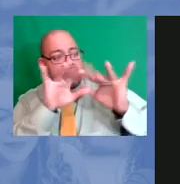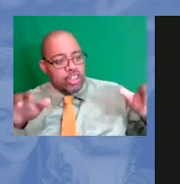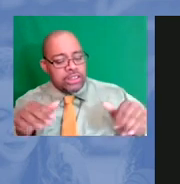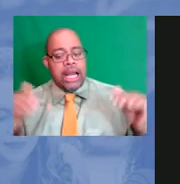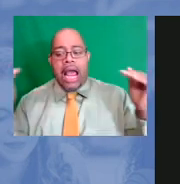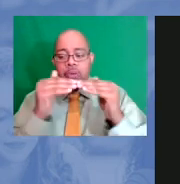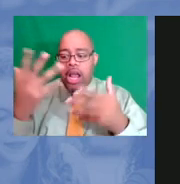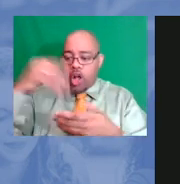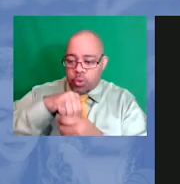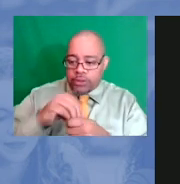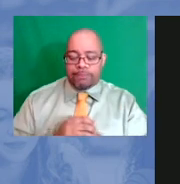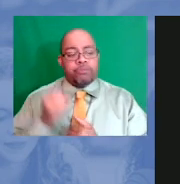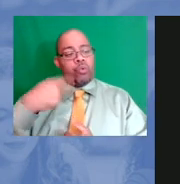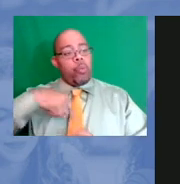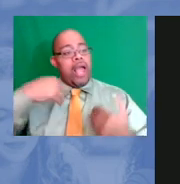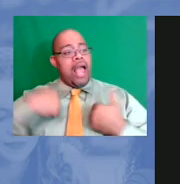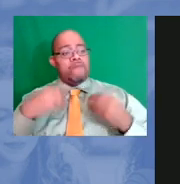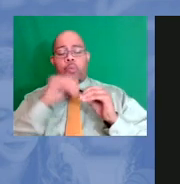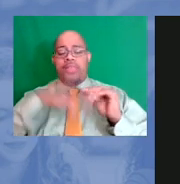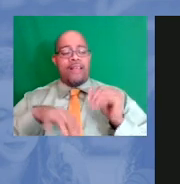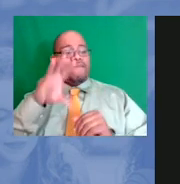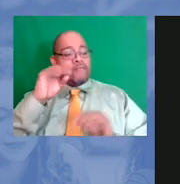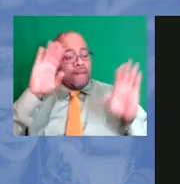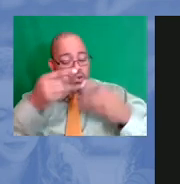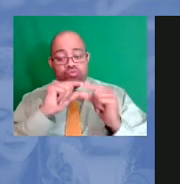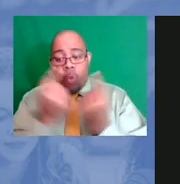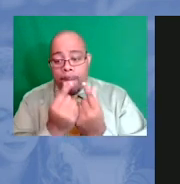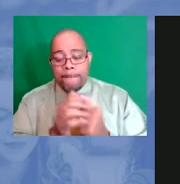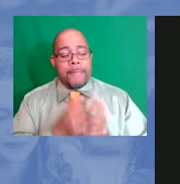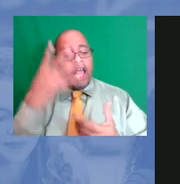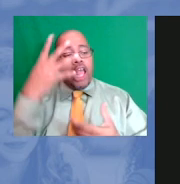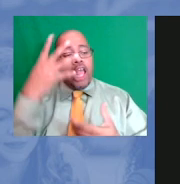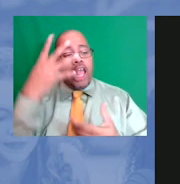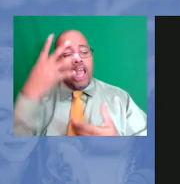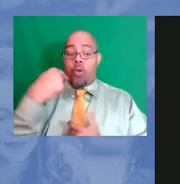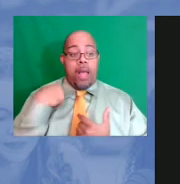WE HAD MORE THAN 50 FOCUS GROUPS, INCLUDING NOT ONLY OUR PARENTS, TEACHERS, ALL OF OUR